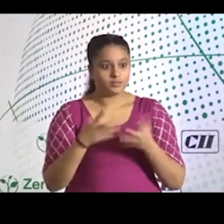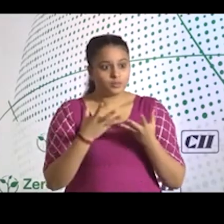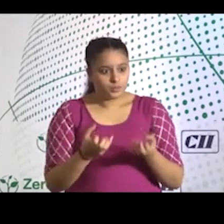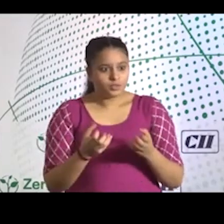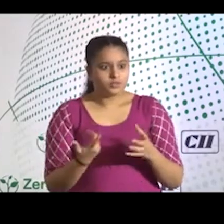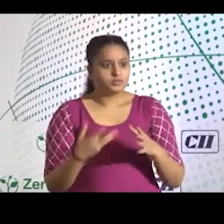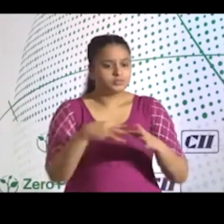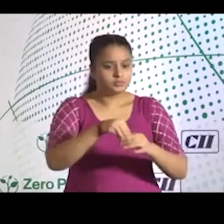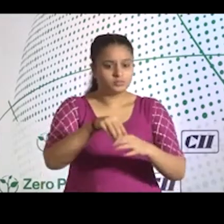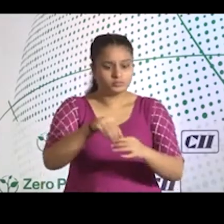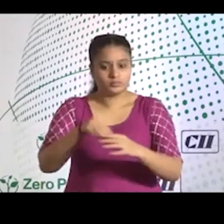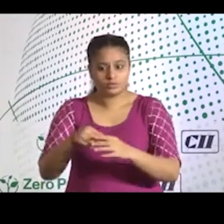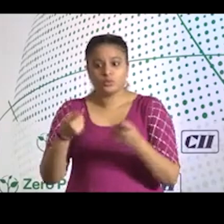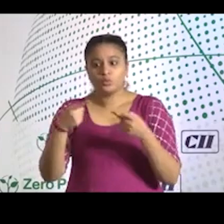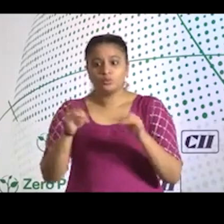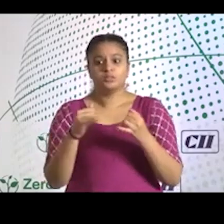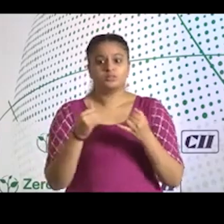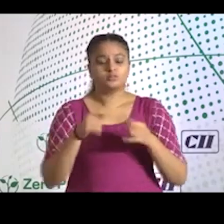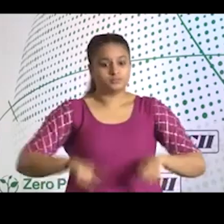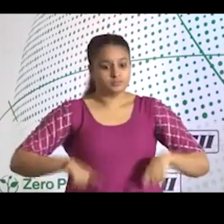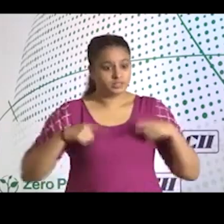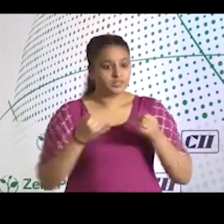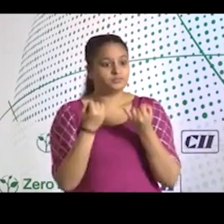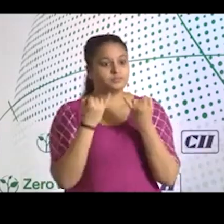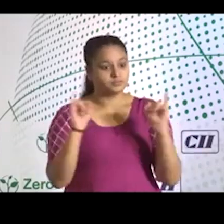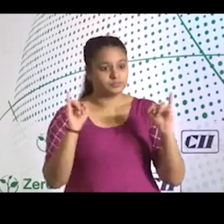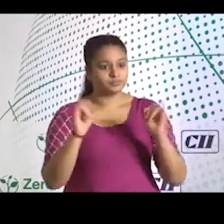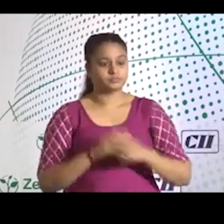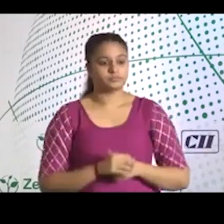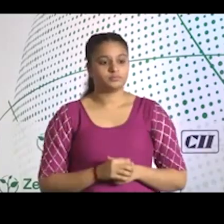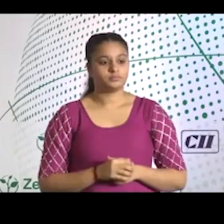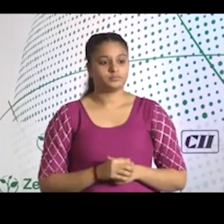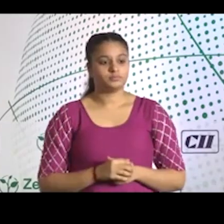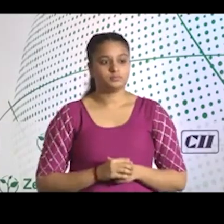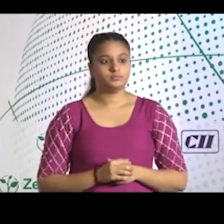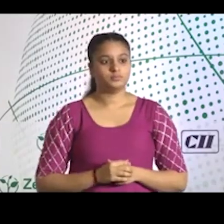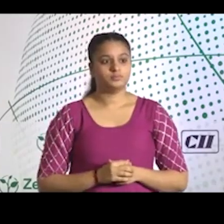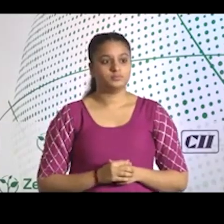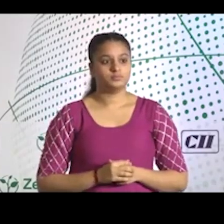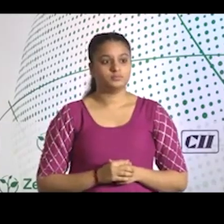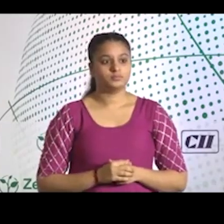You know, independently. This also means